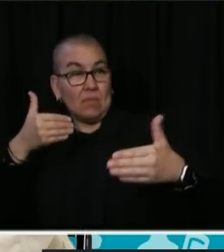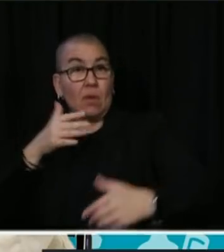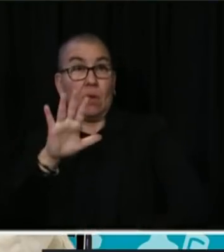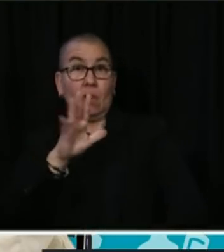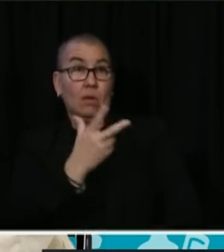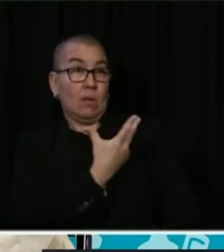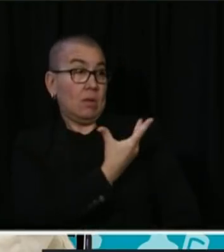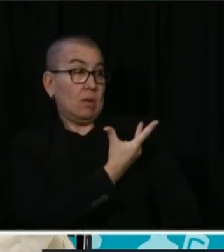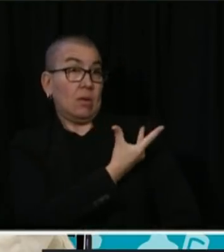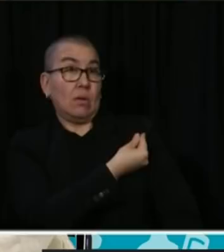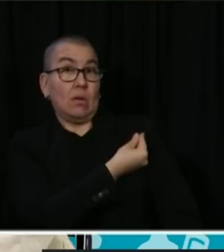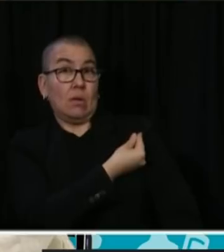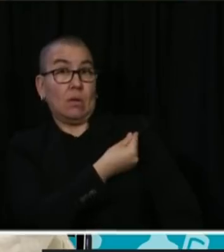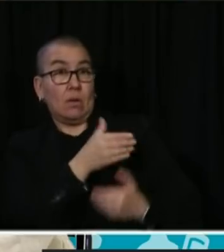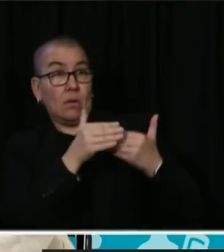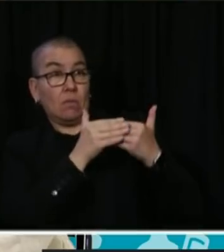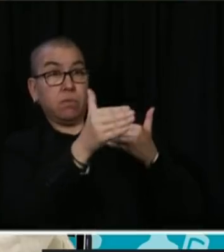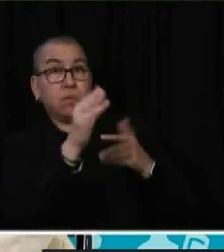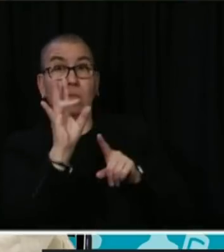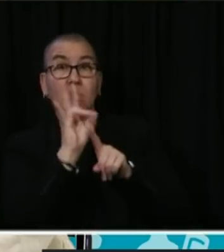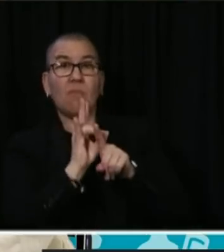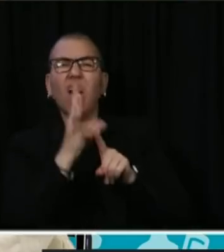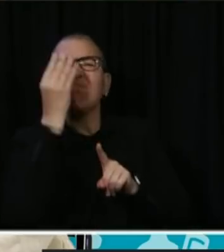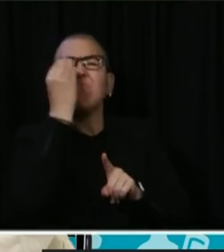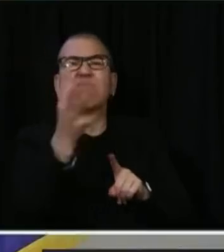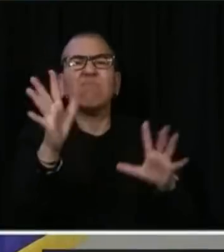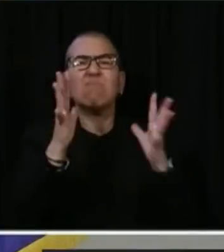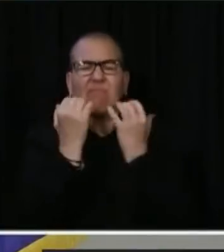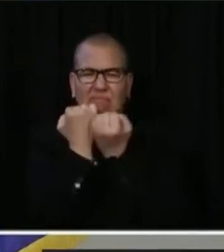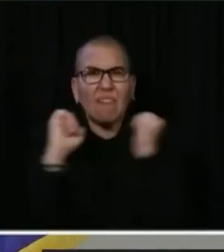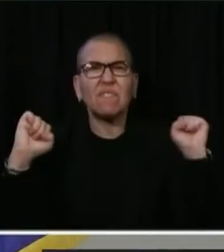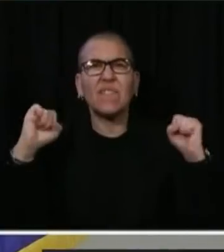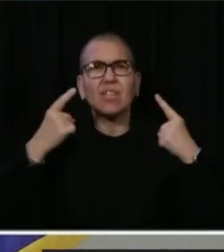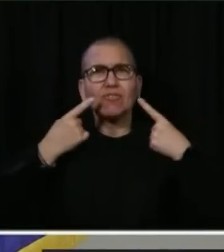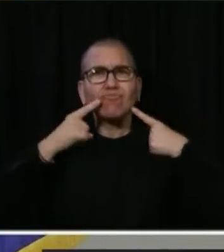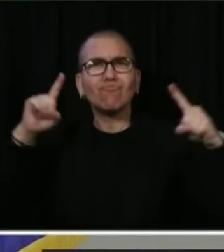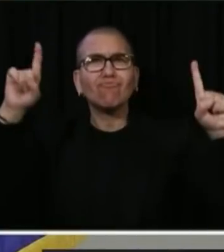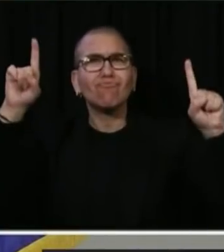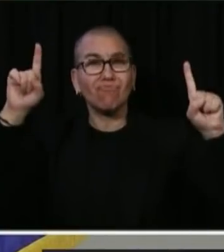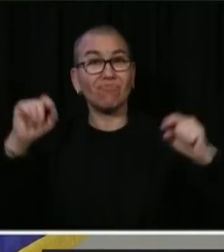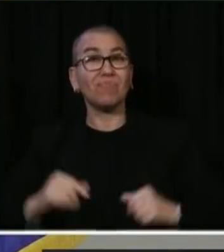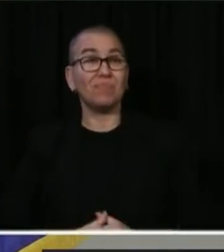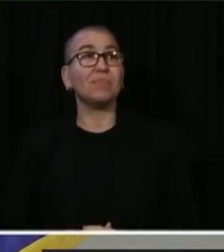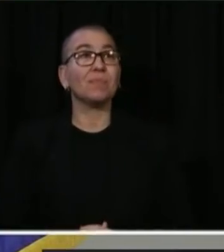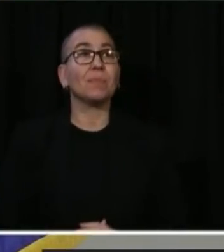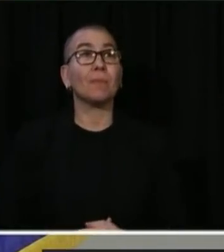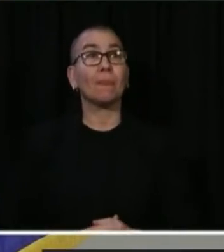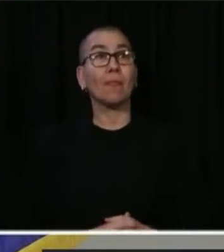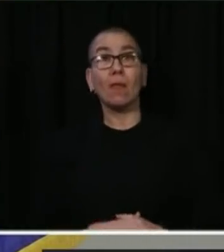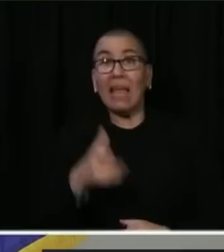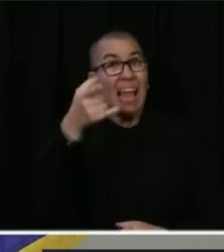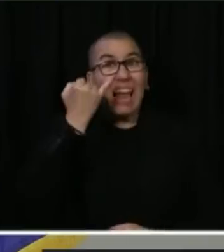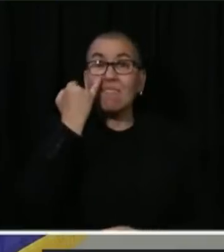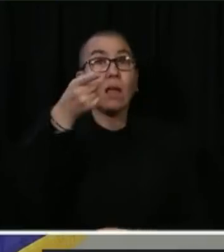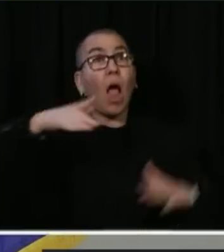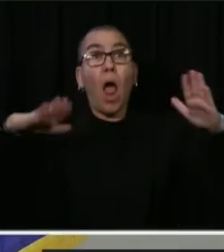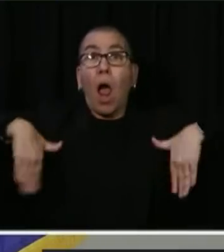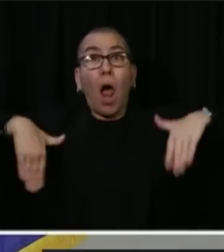EVERYONE, HUNDREDS OF MILLIONS OF DOSES HAVE BEEN GIVEN OVER NOW, ROUGHLY, ALMOST A SEVEN